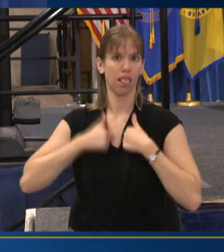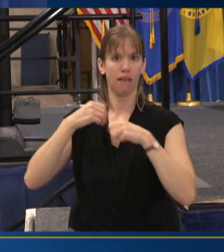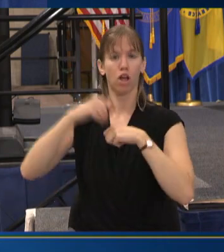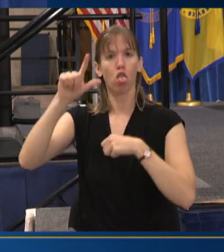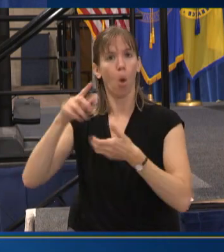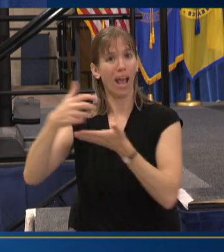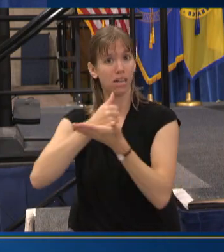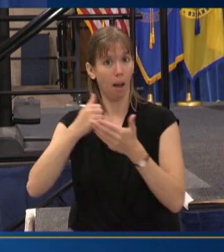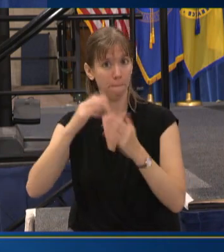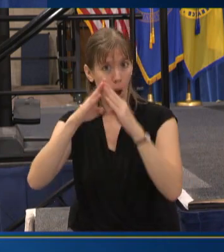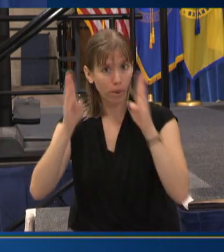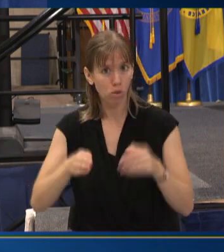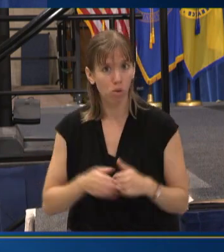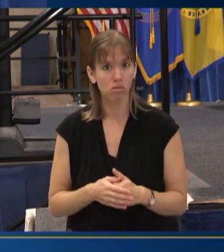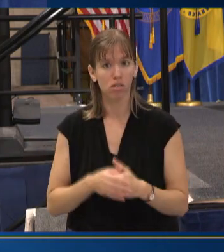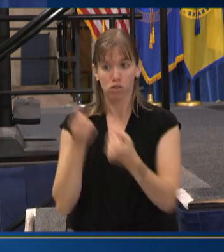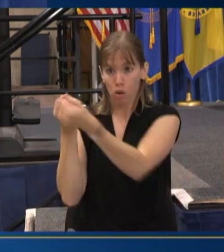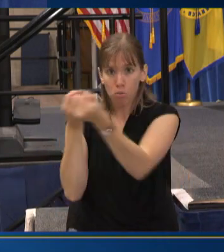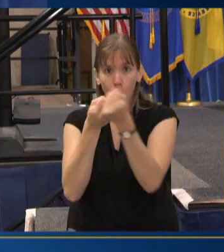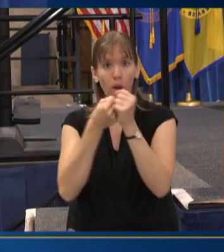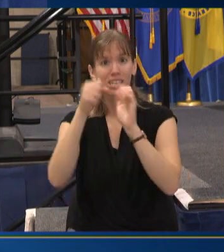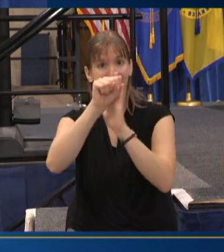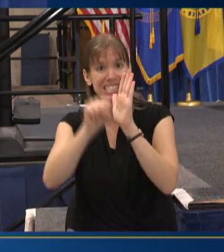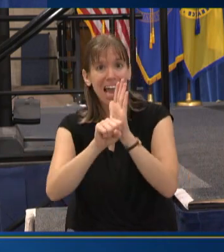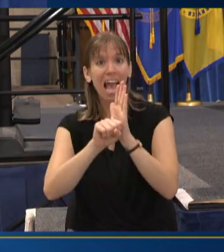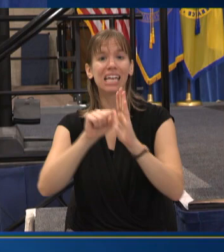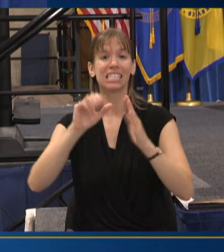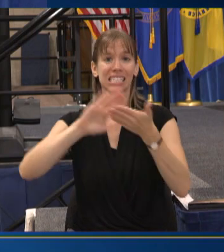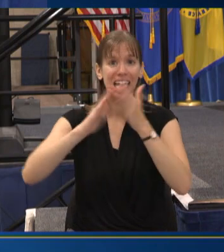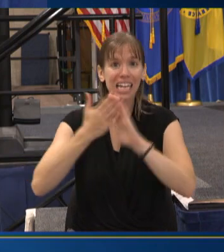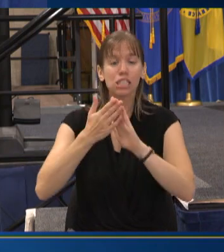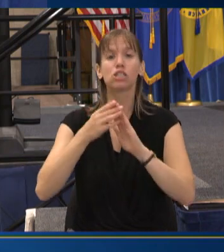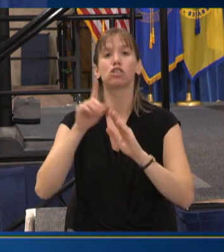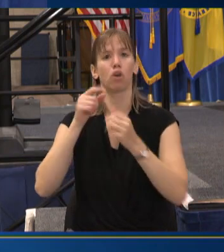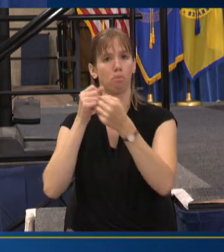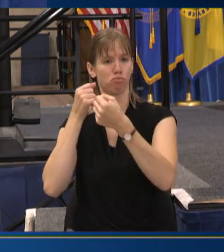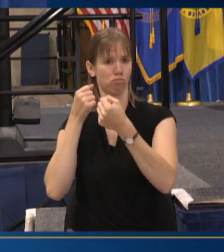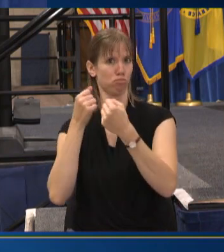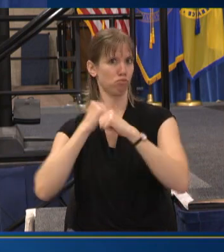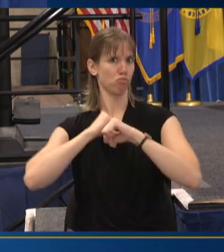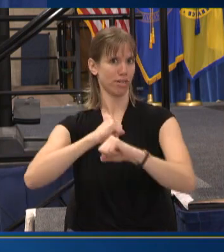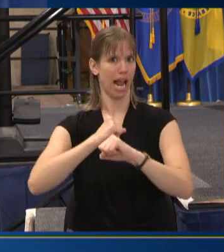to states and cities to protect at risk populations from climate impacts, and the